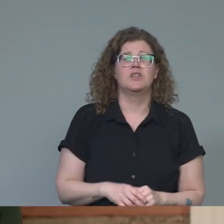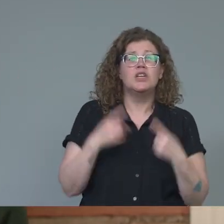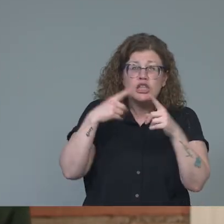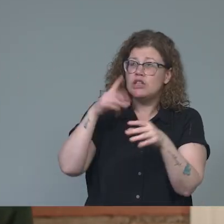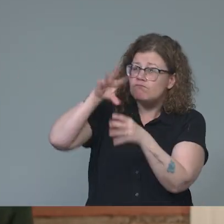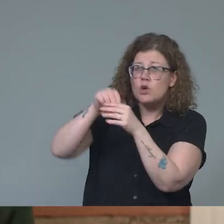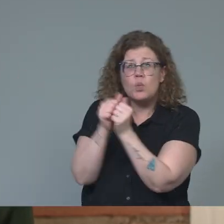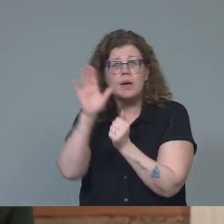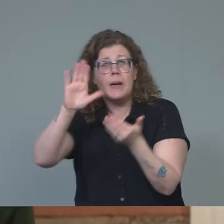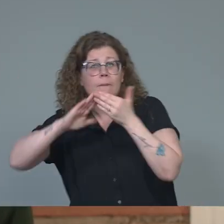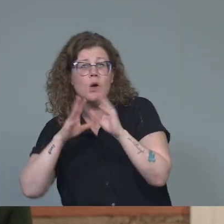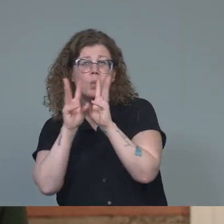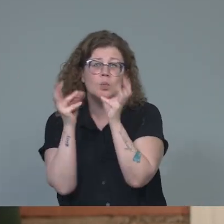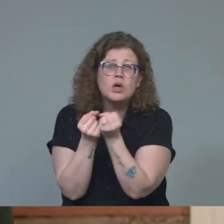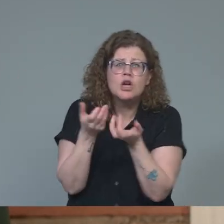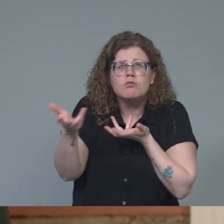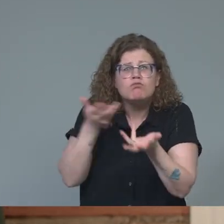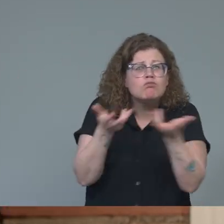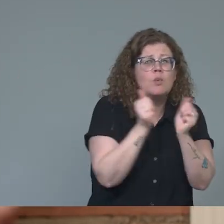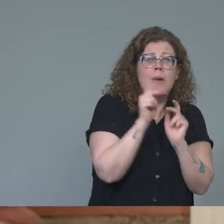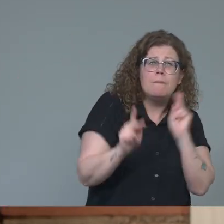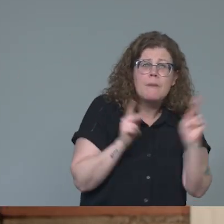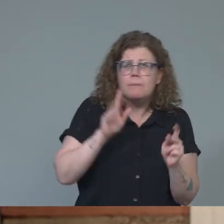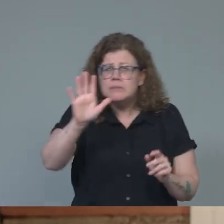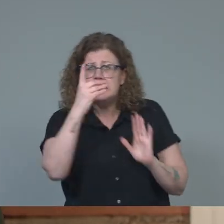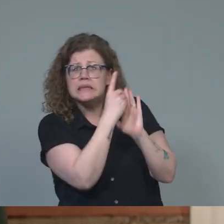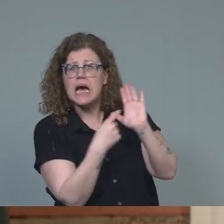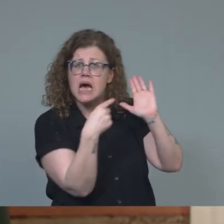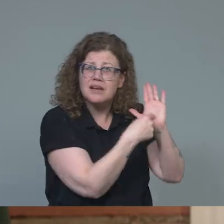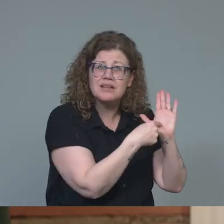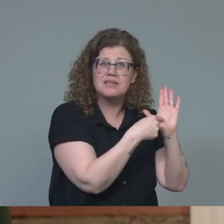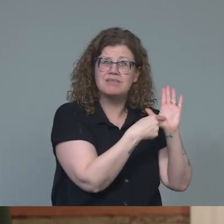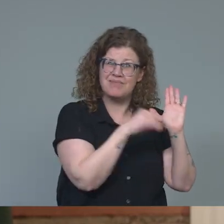their own contribution that they literally made themselves put into that final artwork.